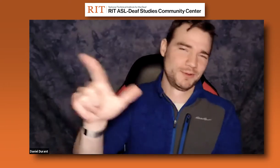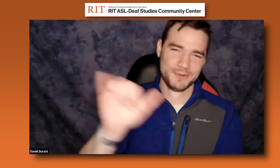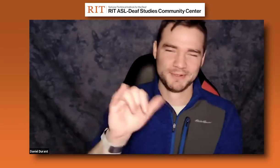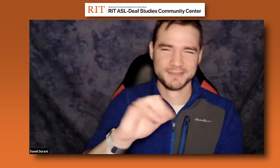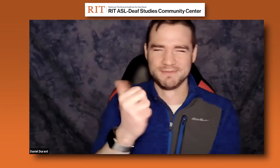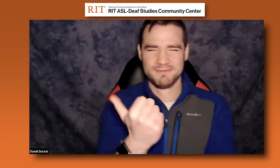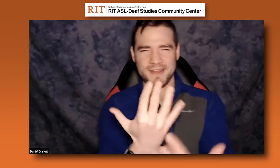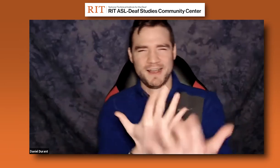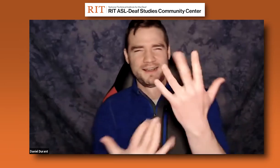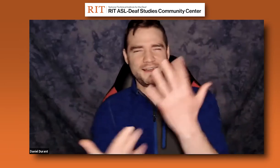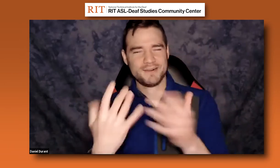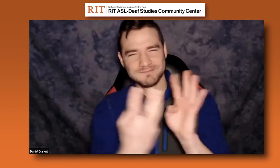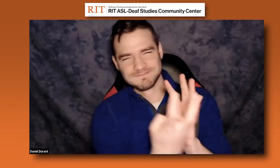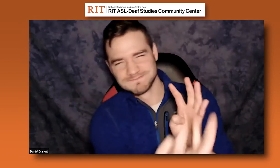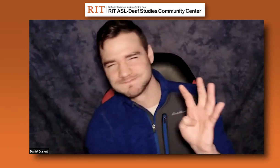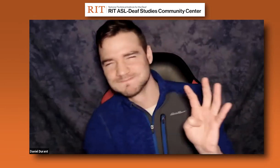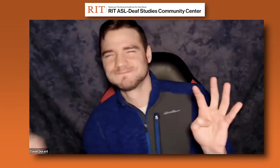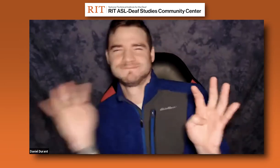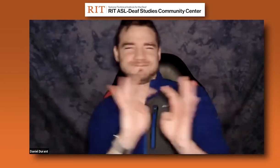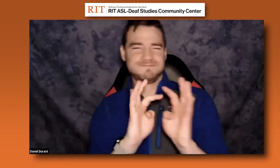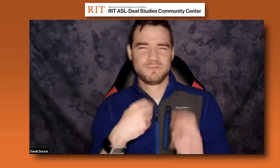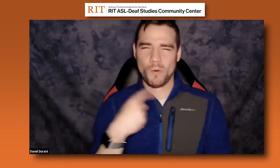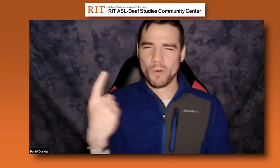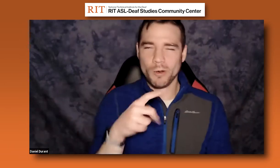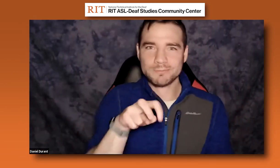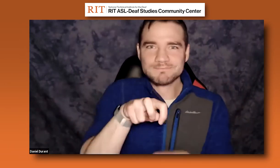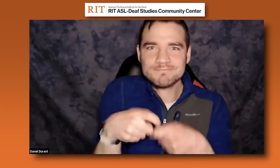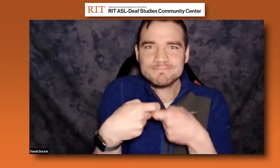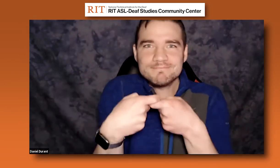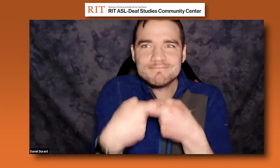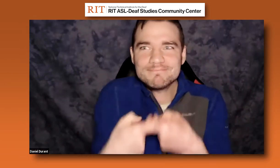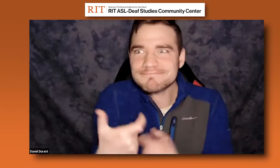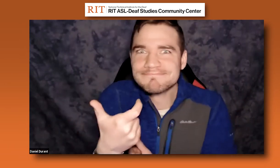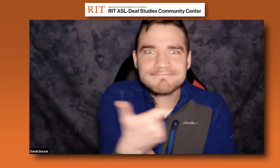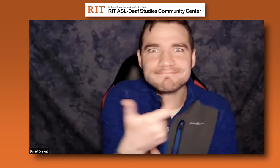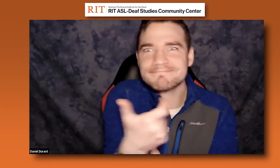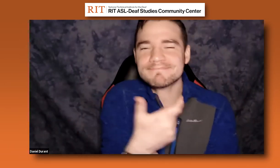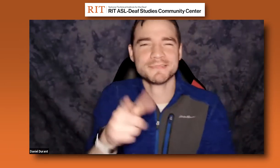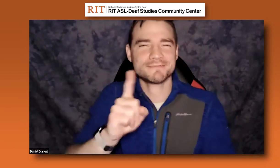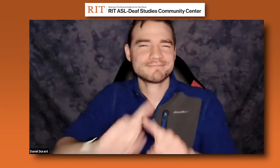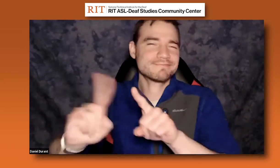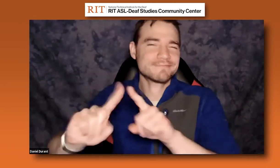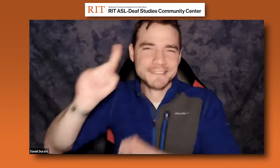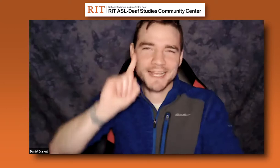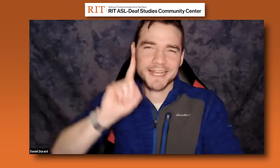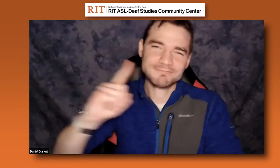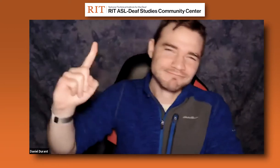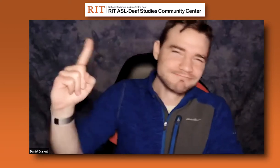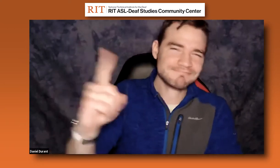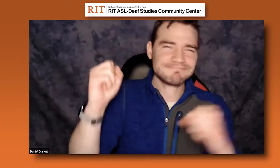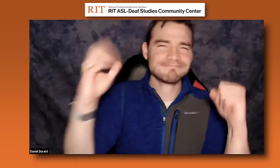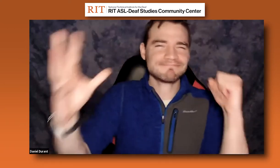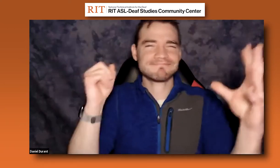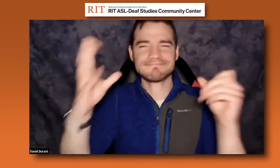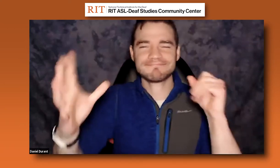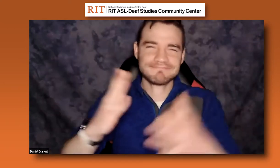I'm sure you all had that experience, that huge bonfire, everybody sitting in a circle. We can see everybody, and Deaf people would get up